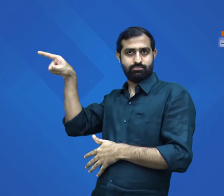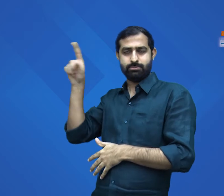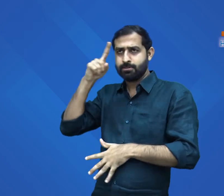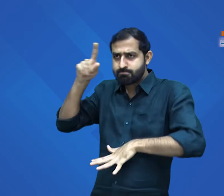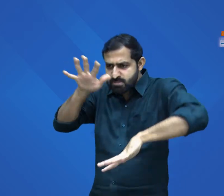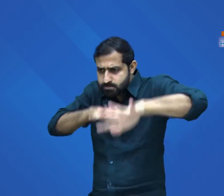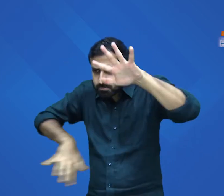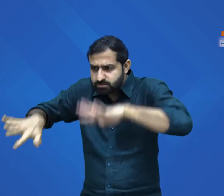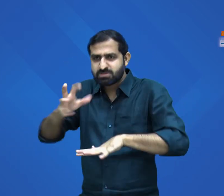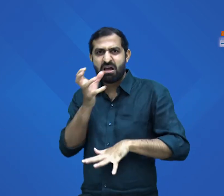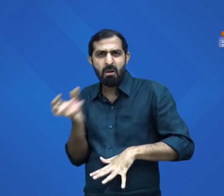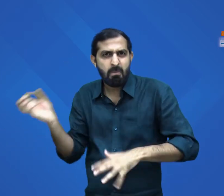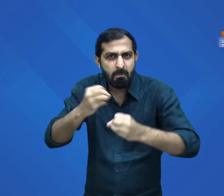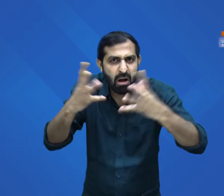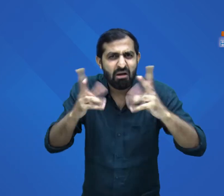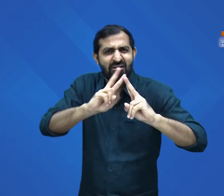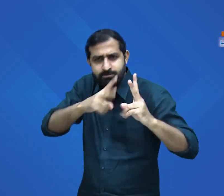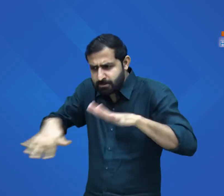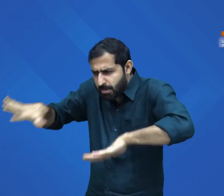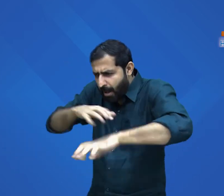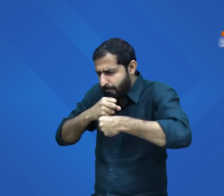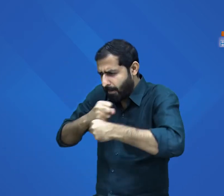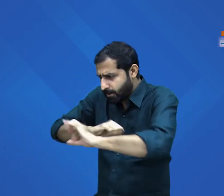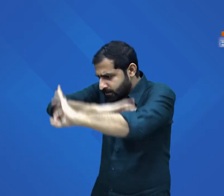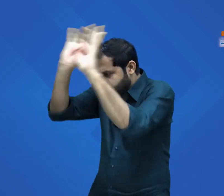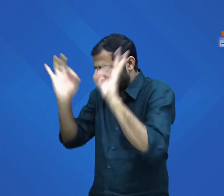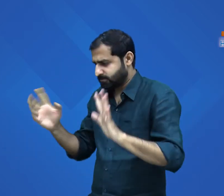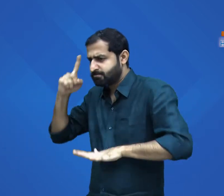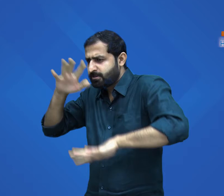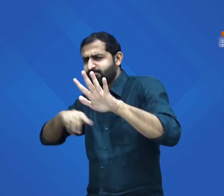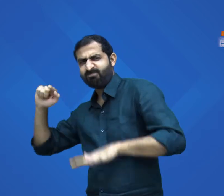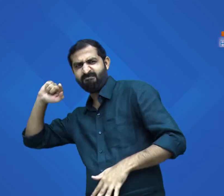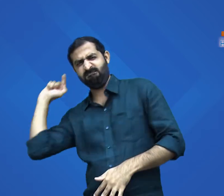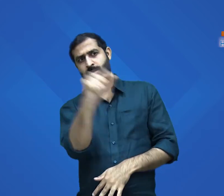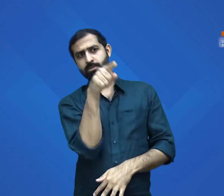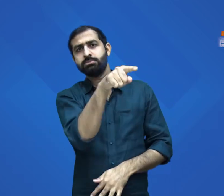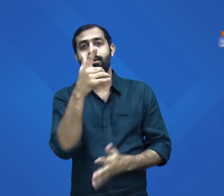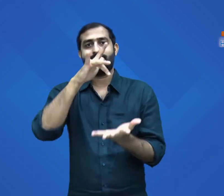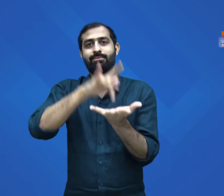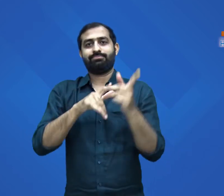During the second world war, America planned an explosion of atomic bombing over the cities of Japan.